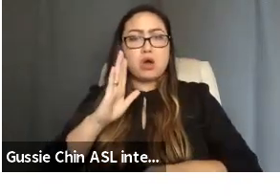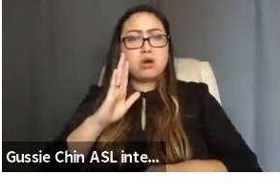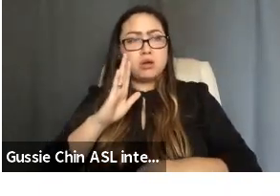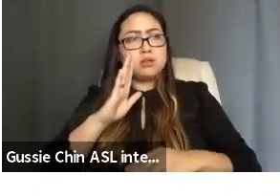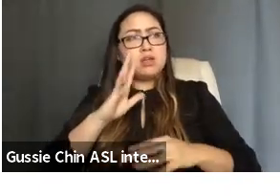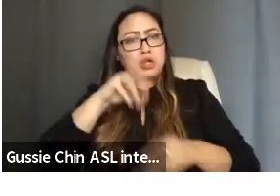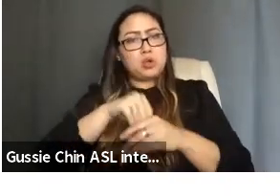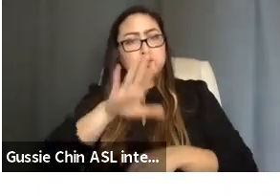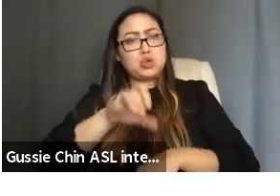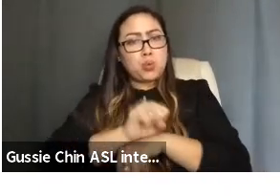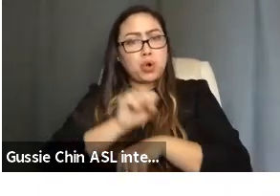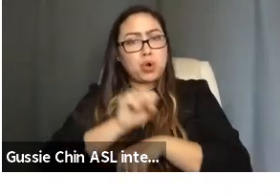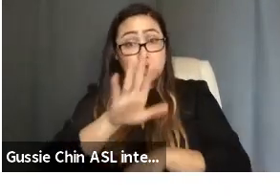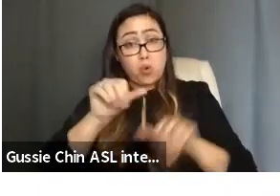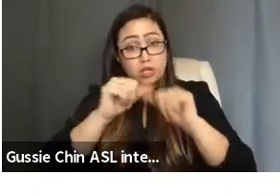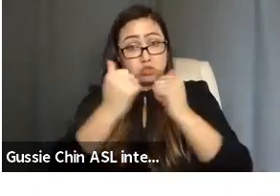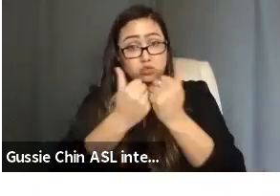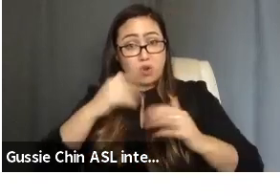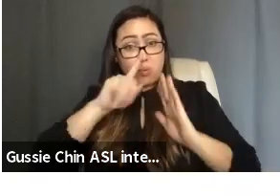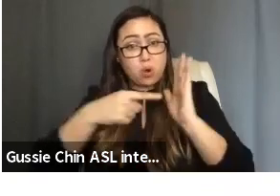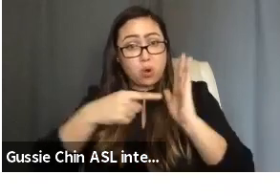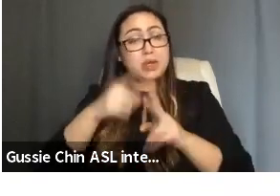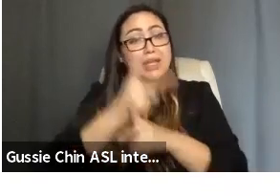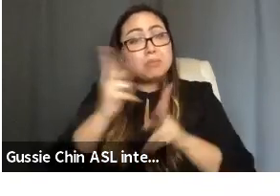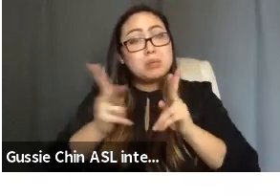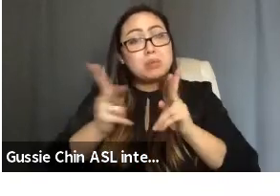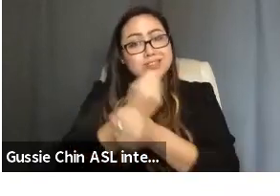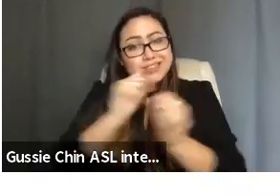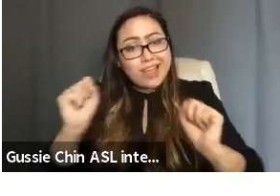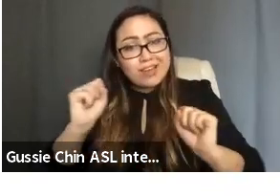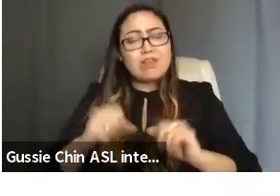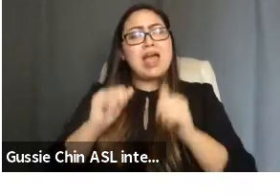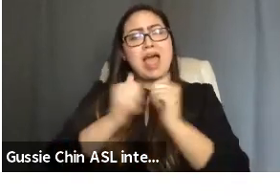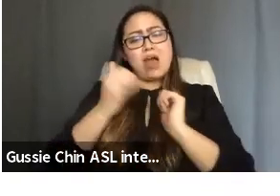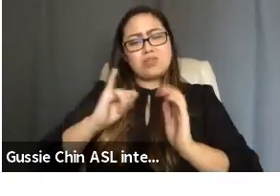Does your agency have a role in keeping people safe? And how does that role adapt